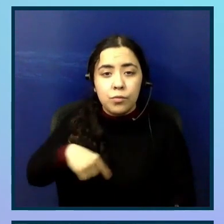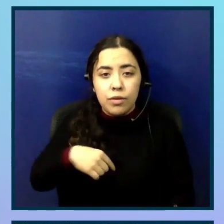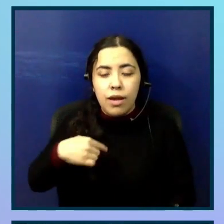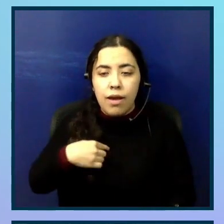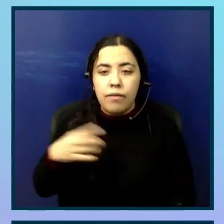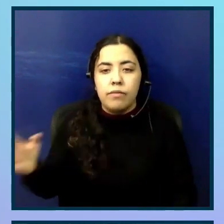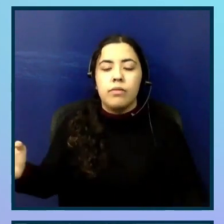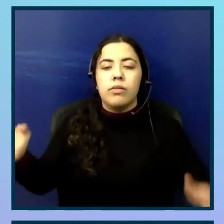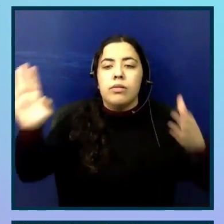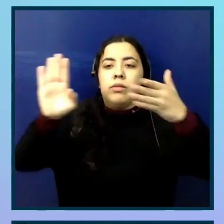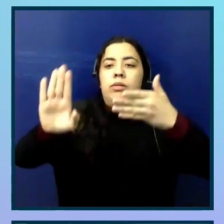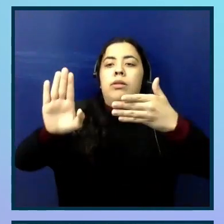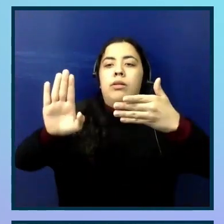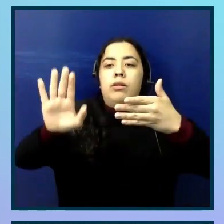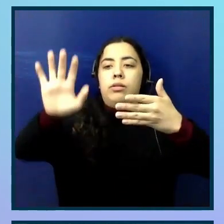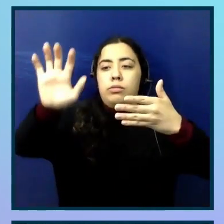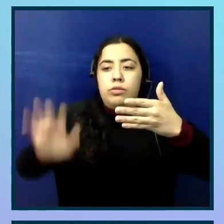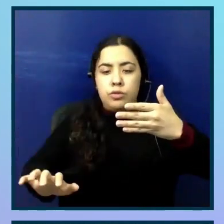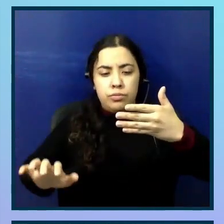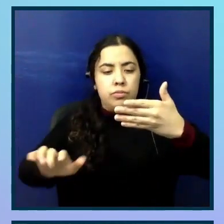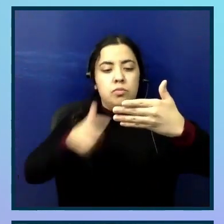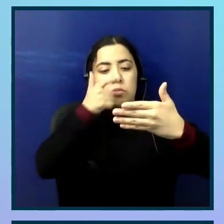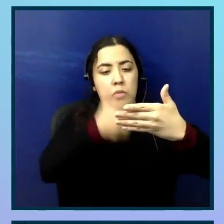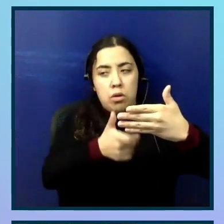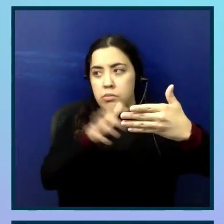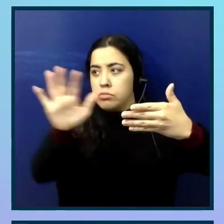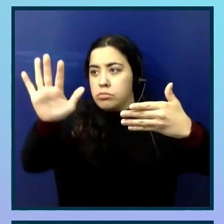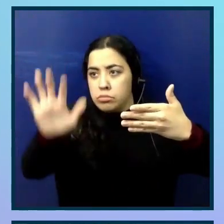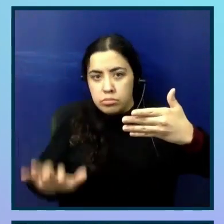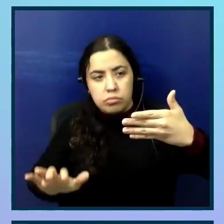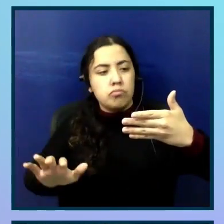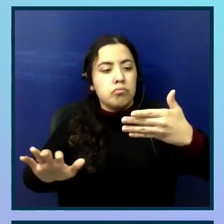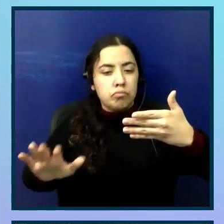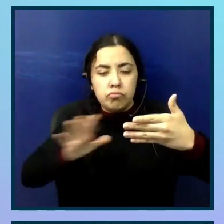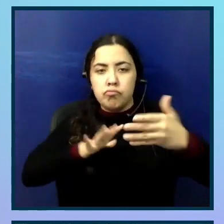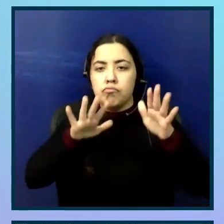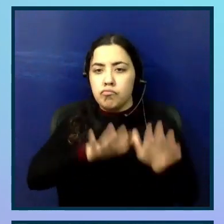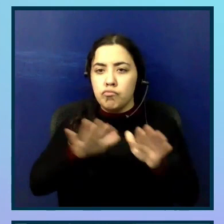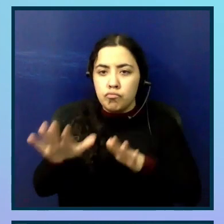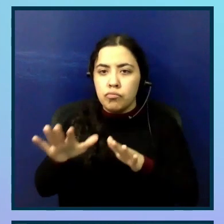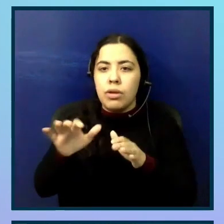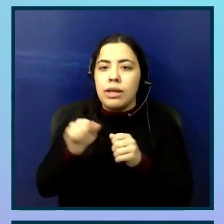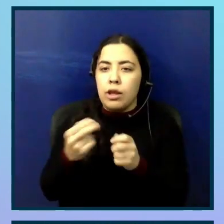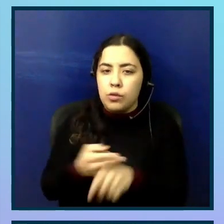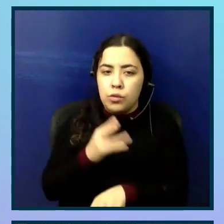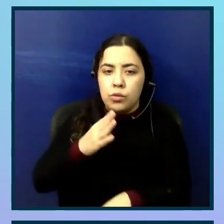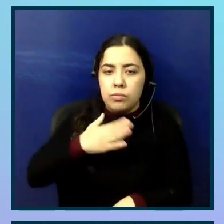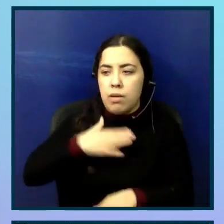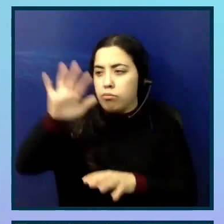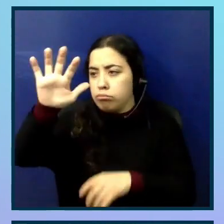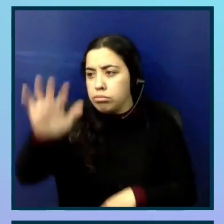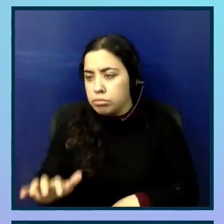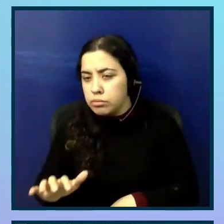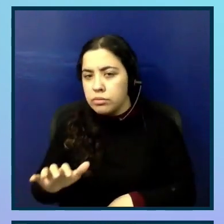It allows anyone to go at their own pace. You can use the transcripts to find a portion of the video that's interesting to you.